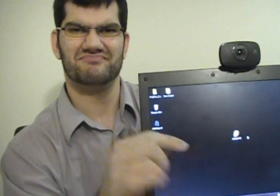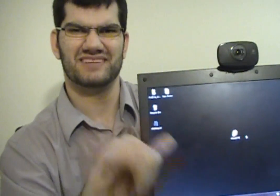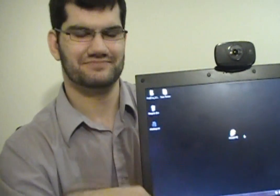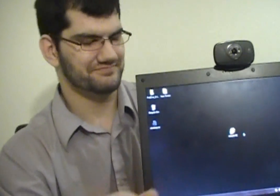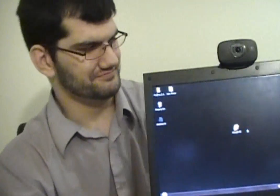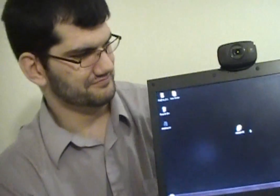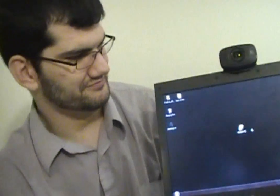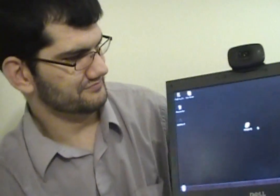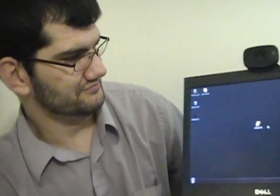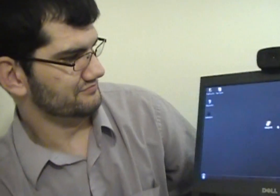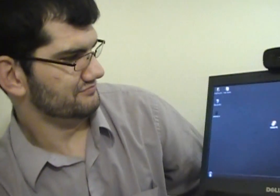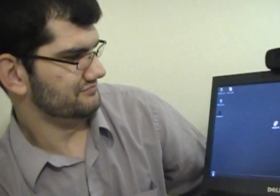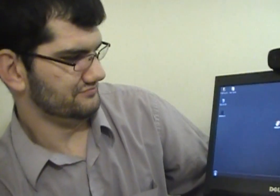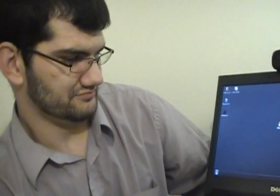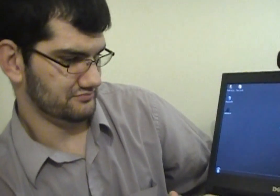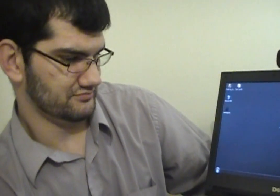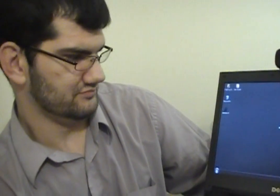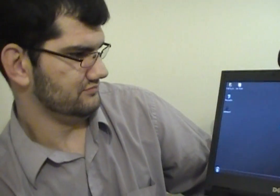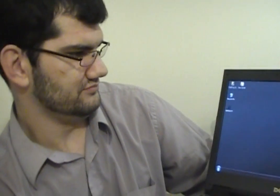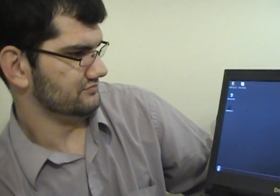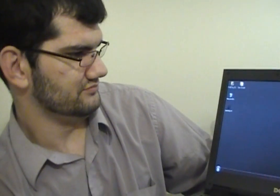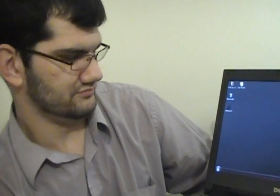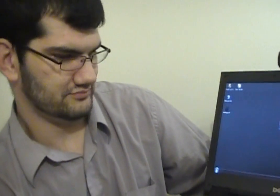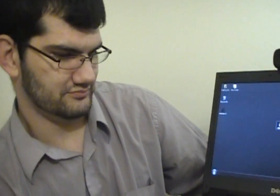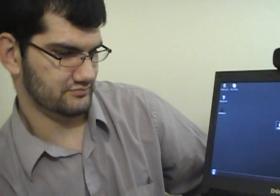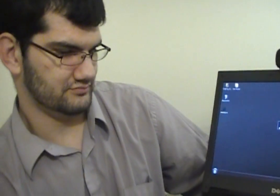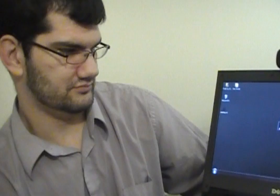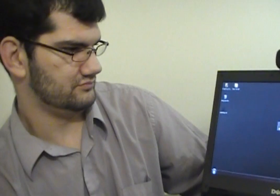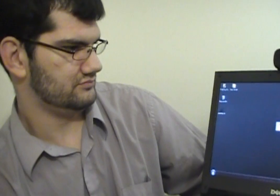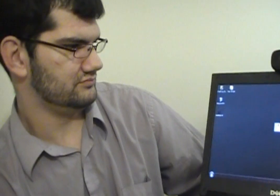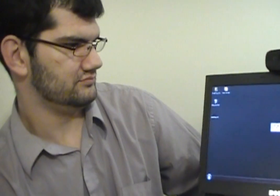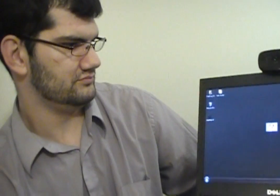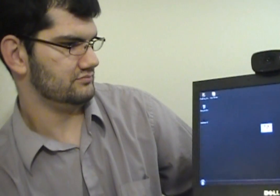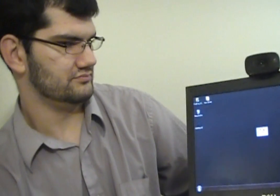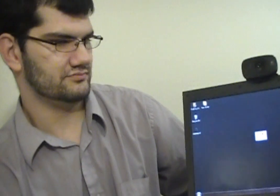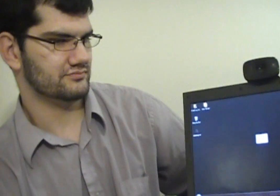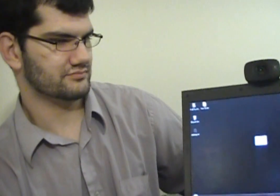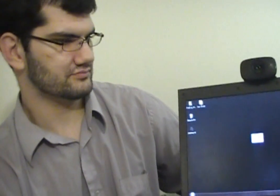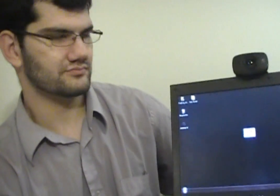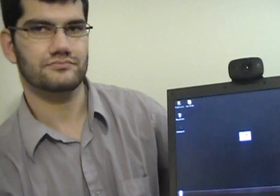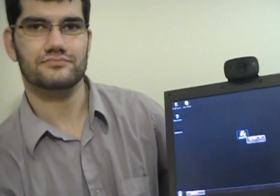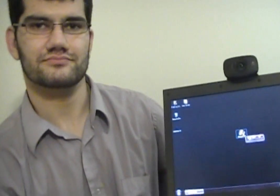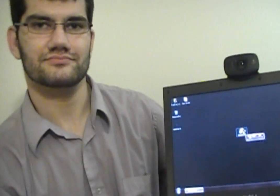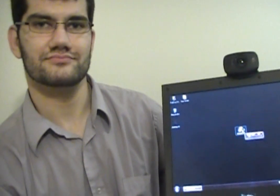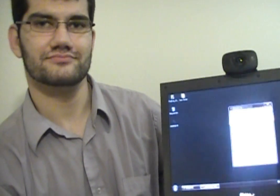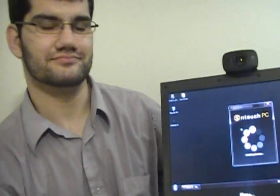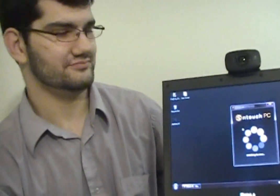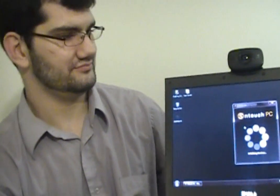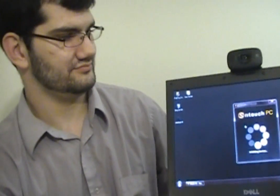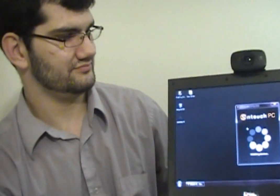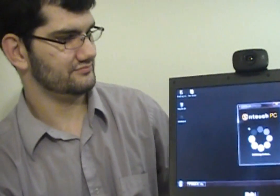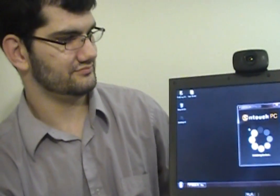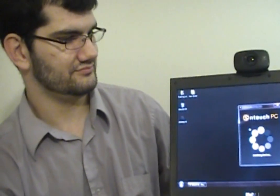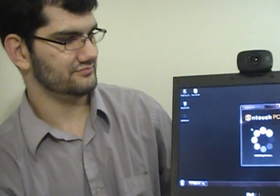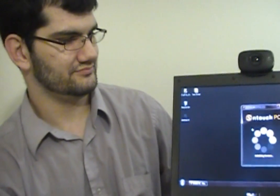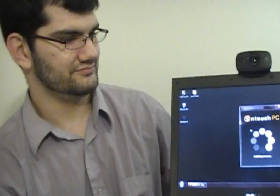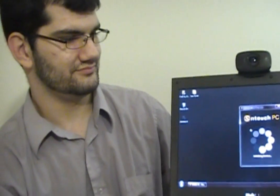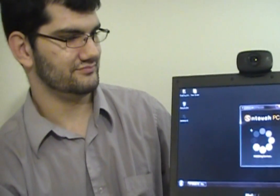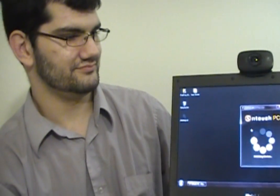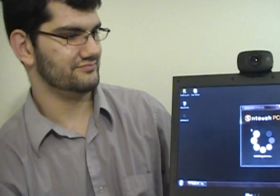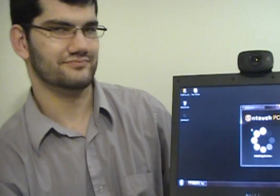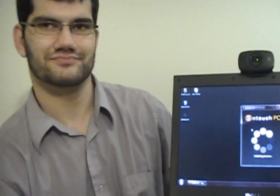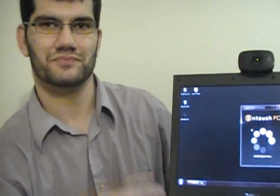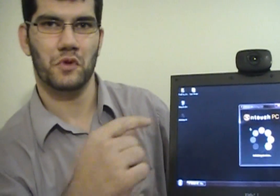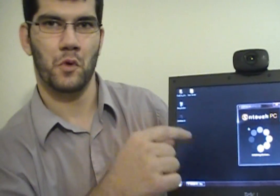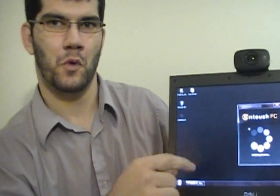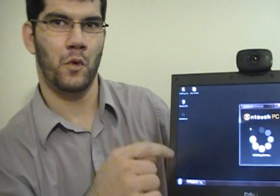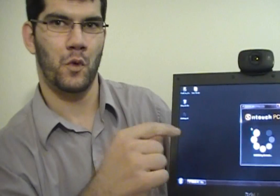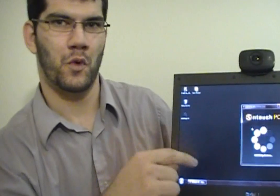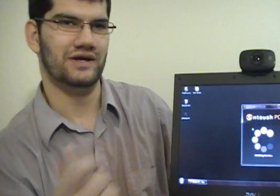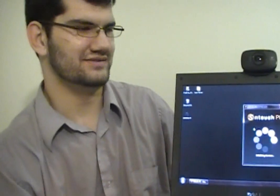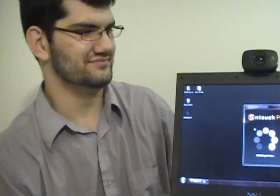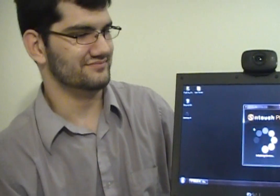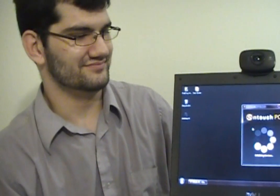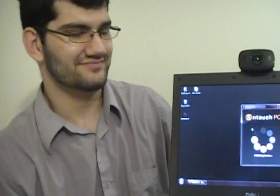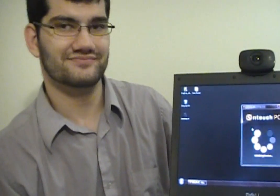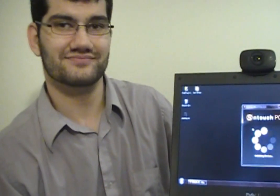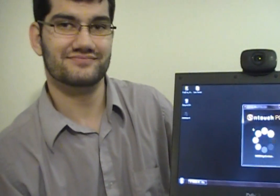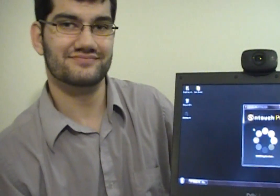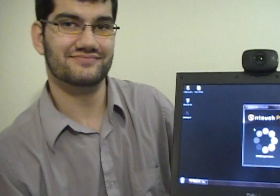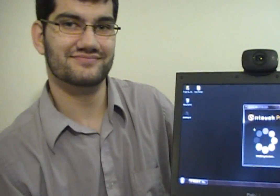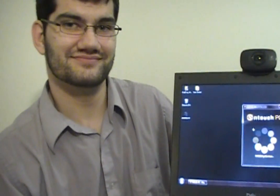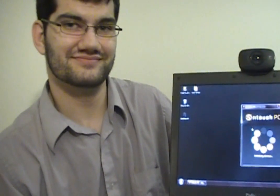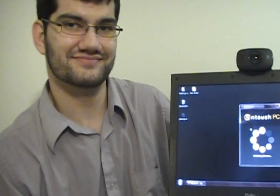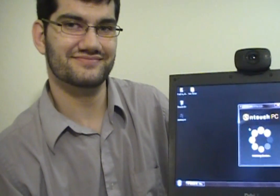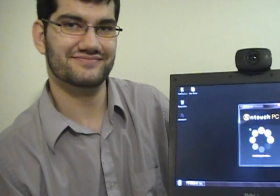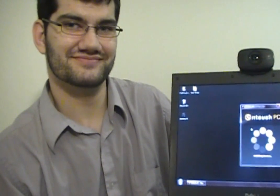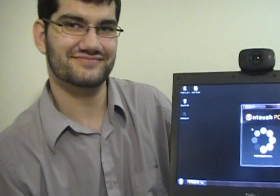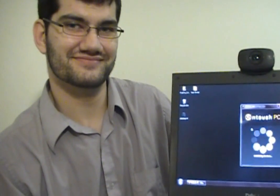and I'm going to click on it.